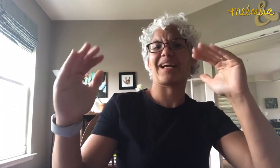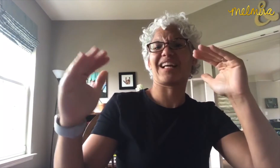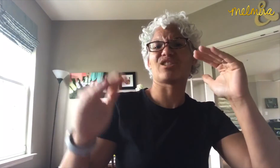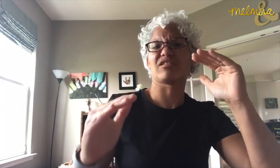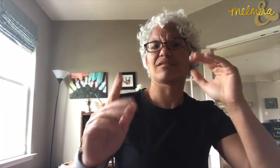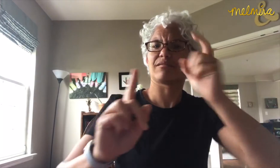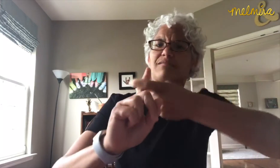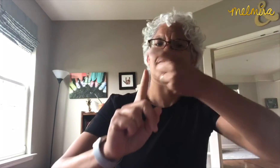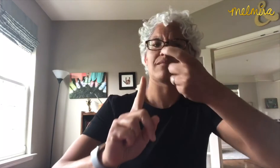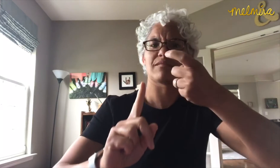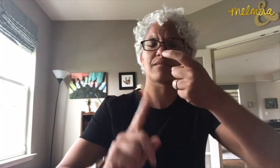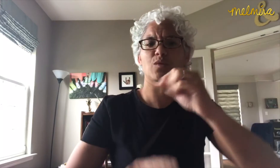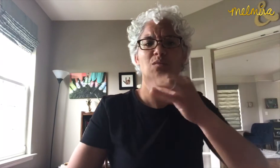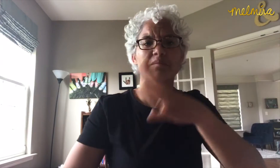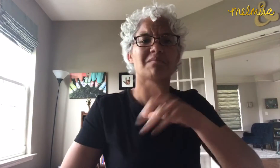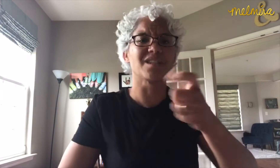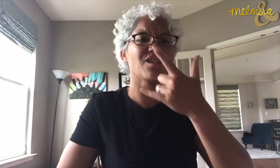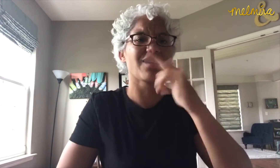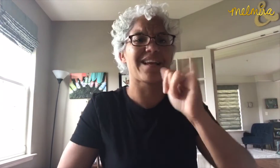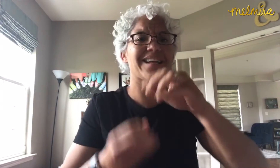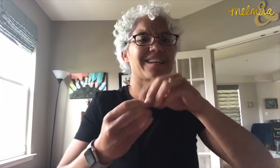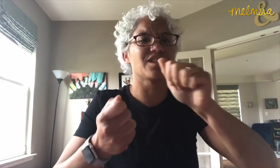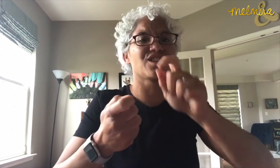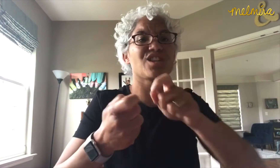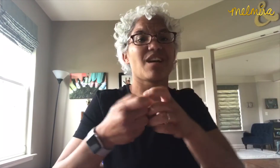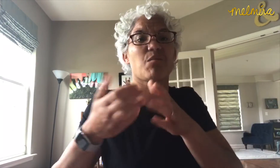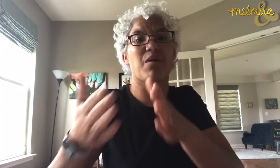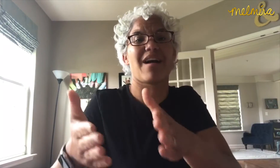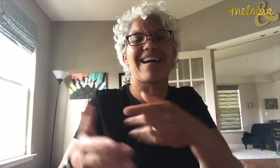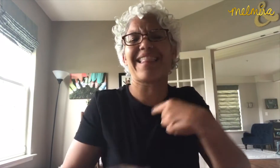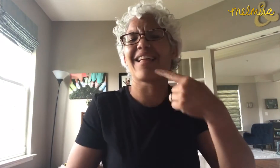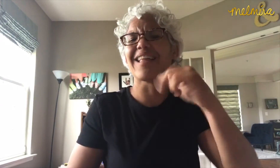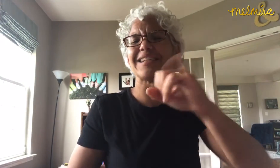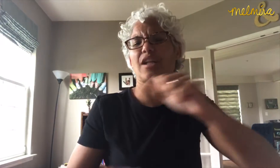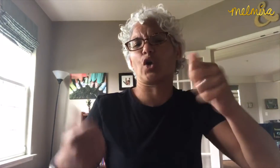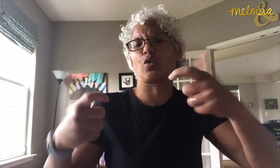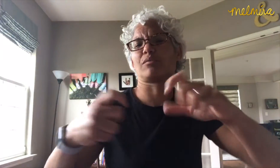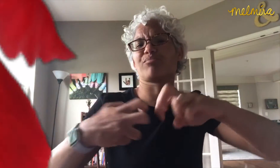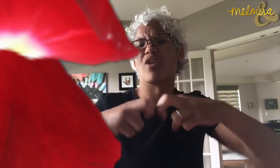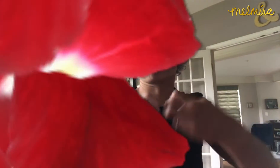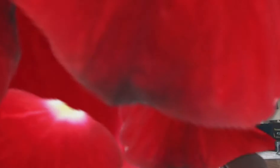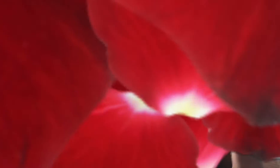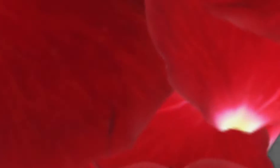It's expected of women to look a certain way and I think that's a huge problem.